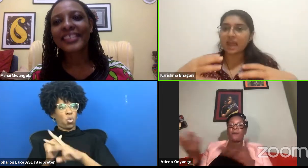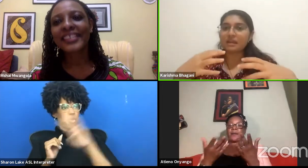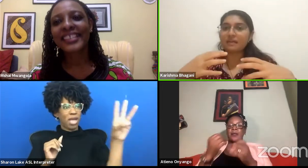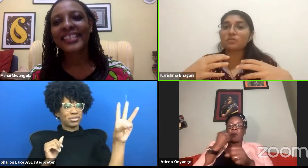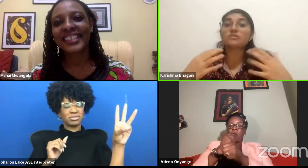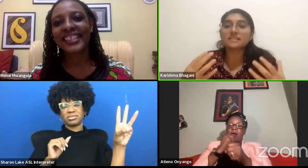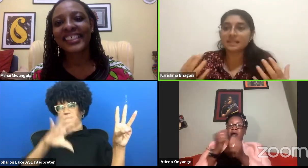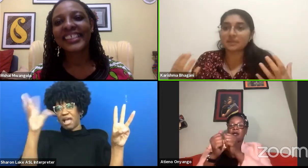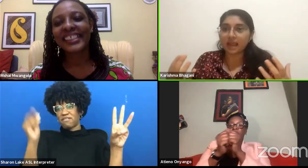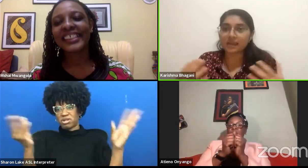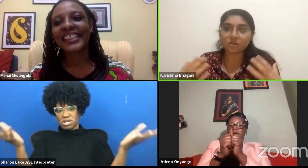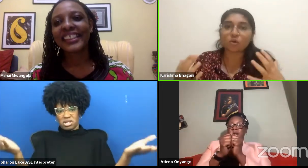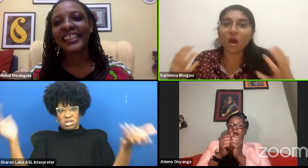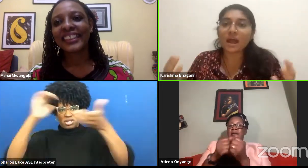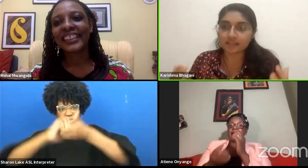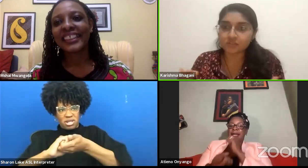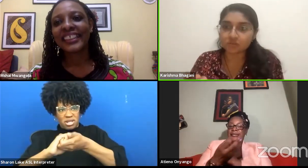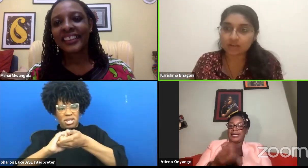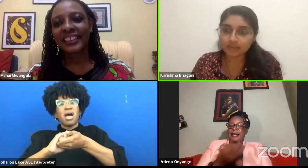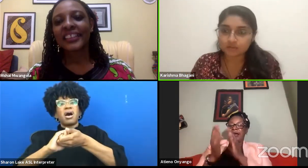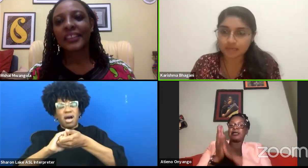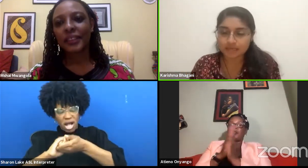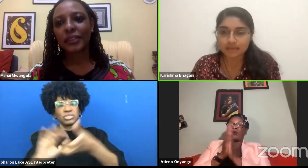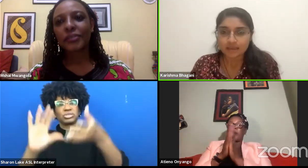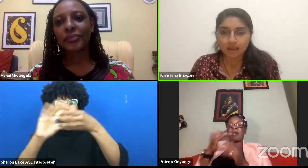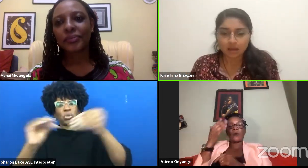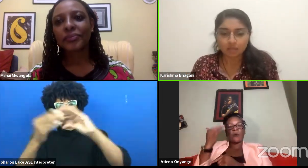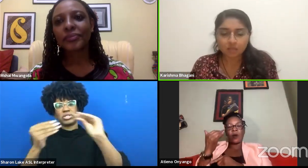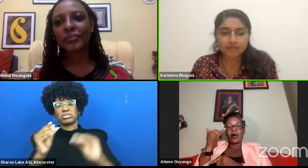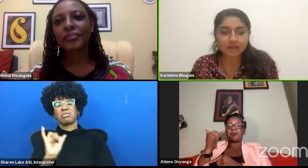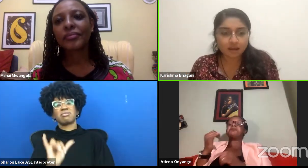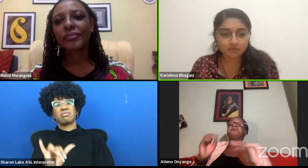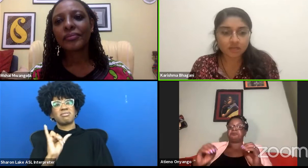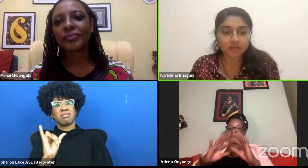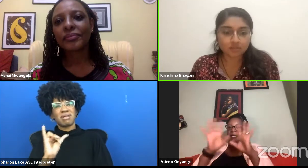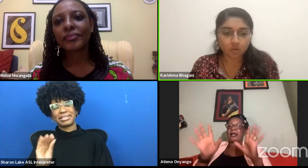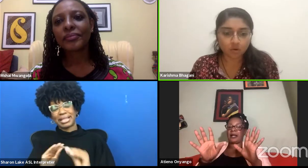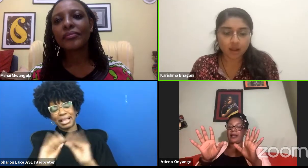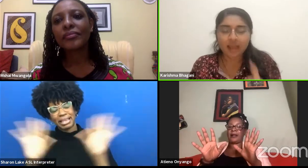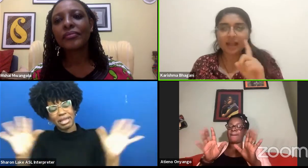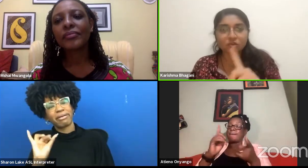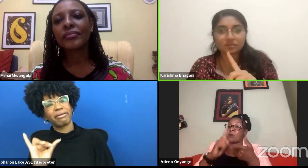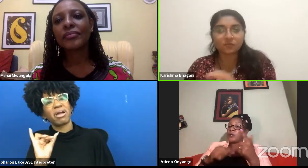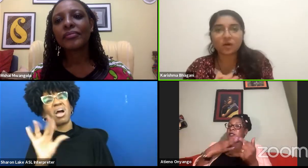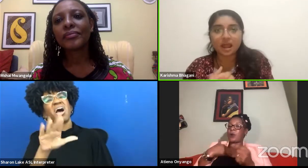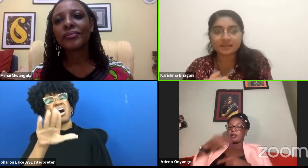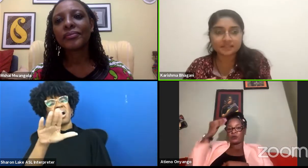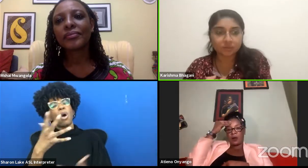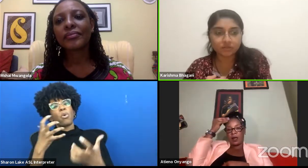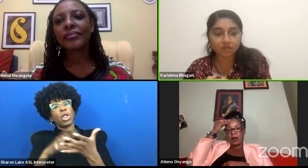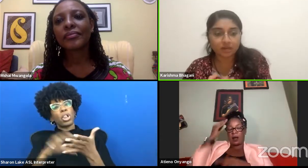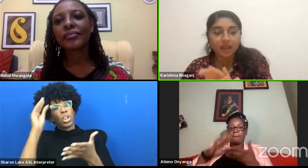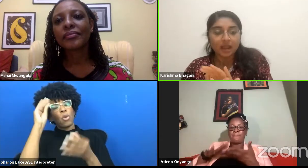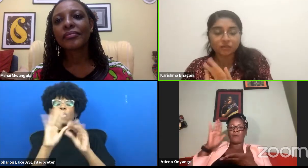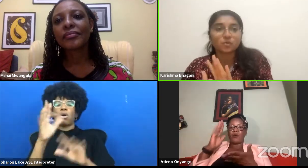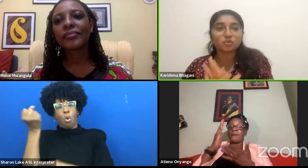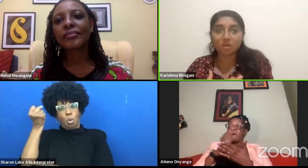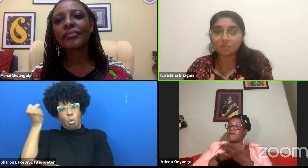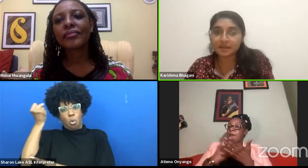and the reasoning behind it, your why is so clear to me, what I'd love to learn more, and actually, before I ask this question, I just want to jump in